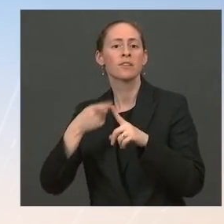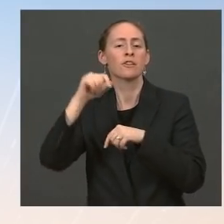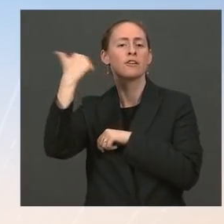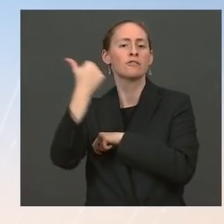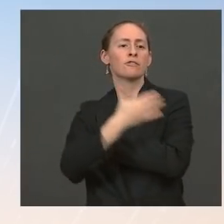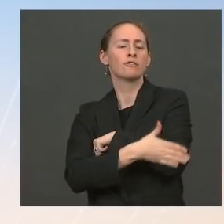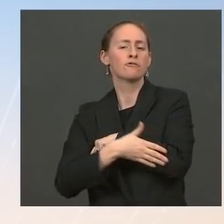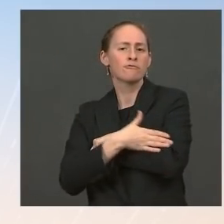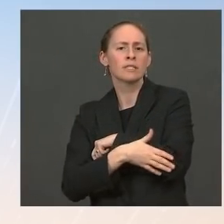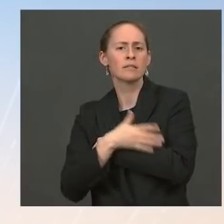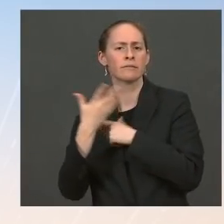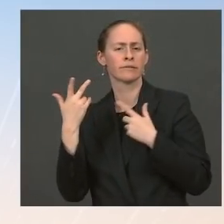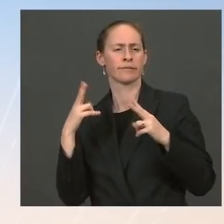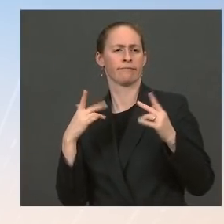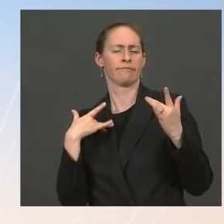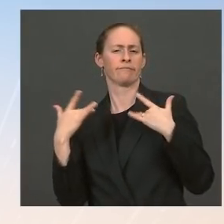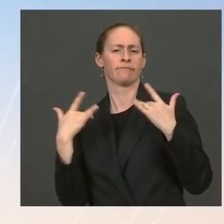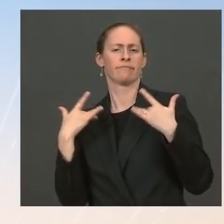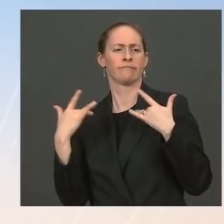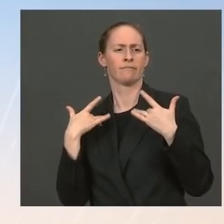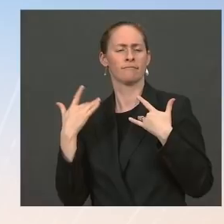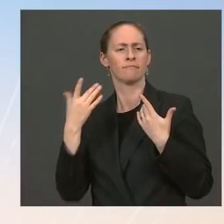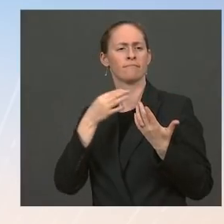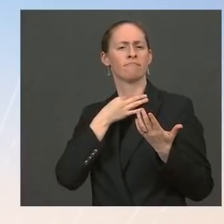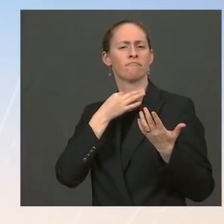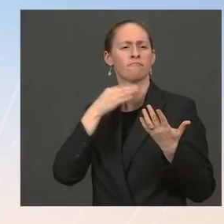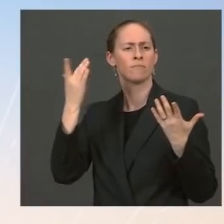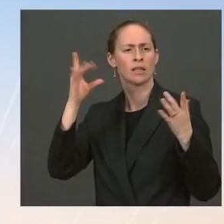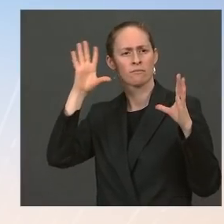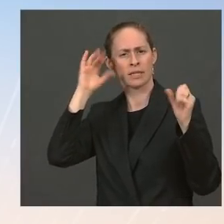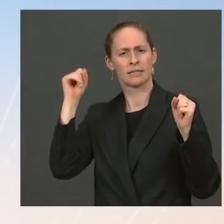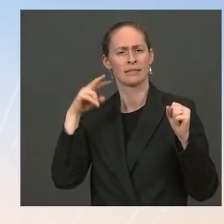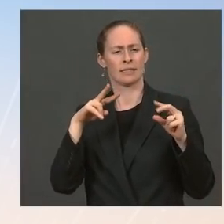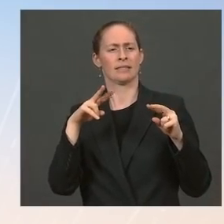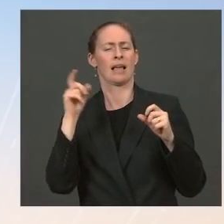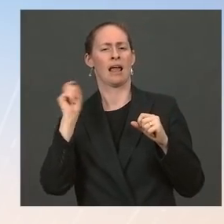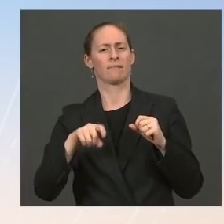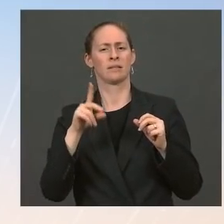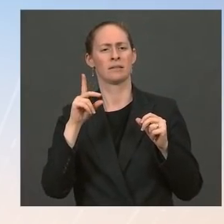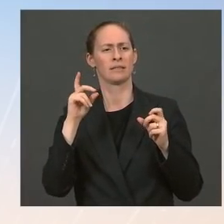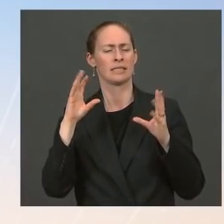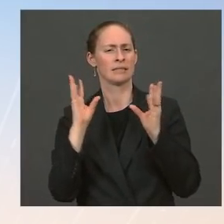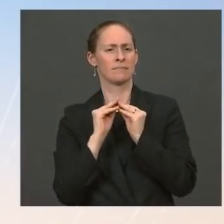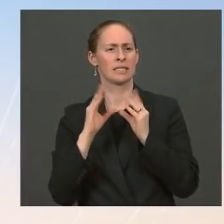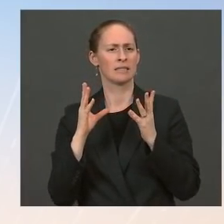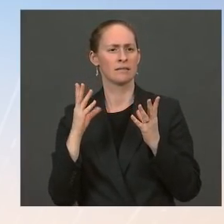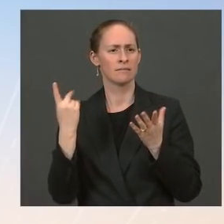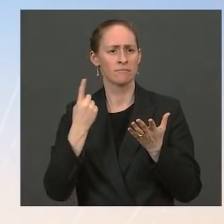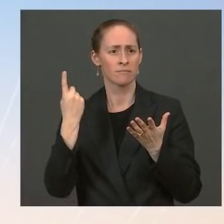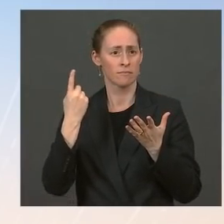is if it's not one like this? Ms. Psaki: Well, as you know, there are -- there's legal ramifications around this